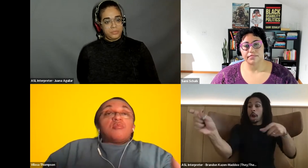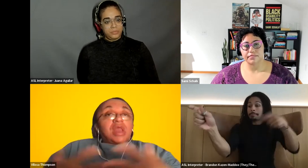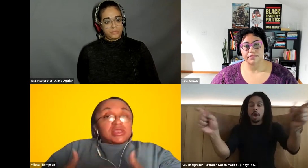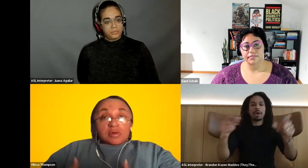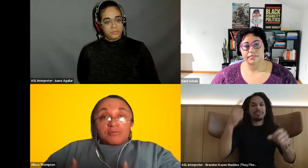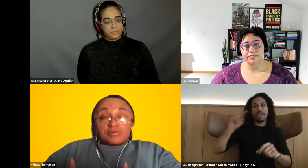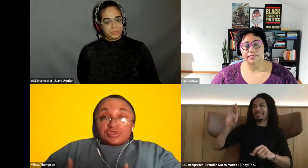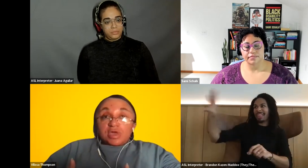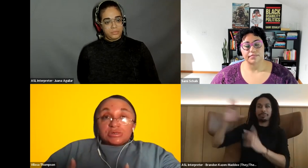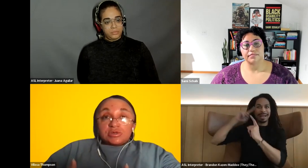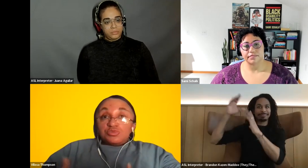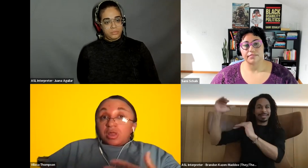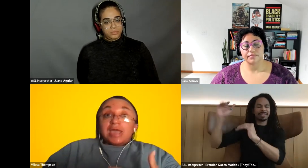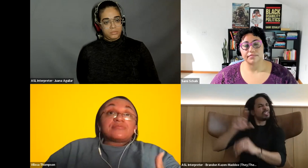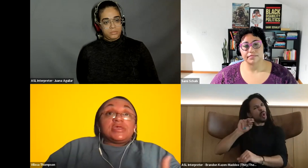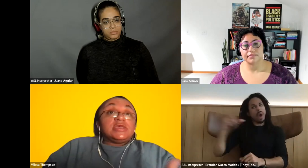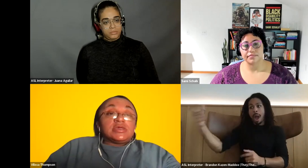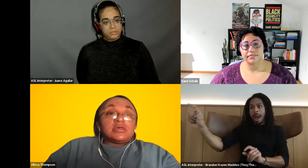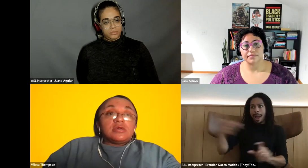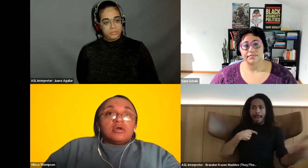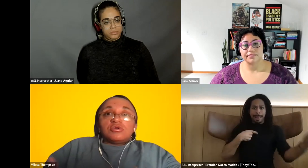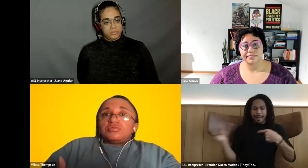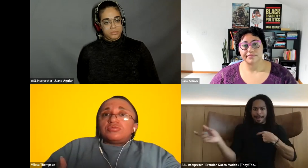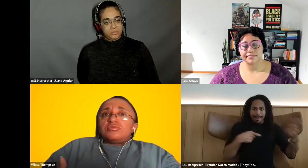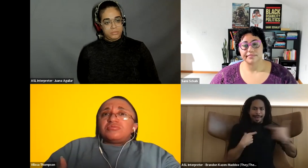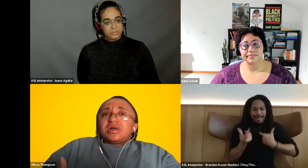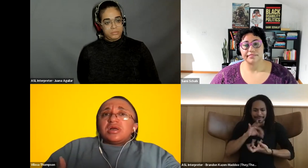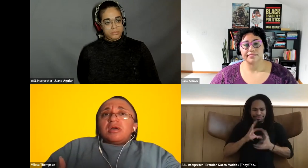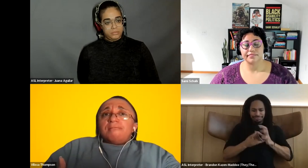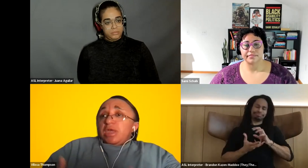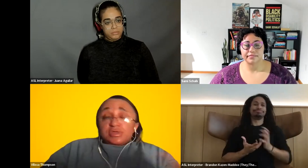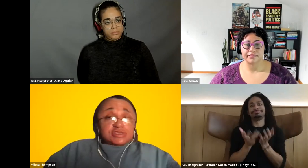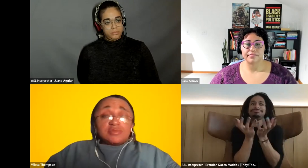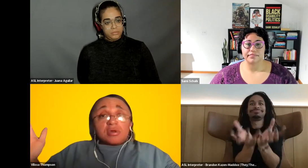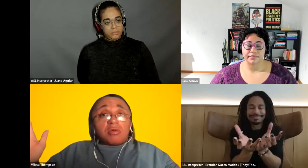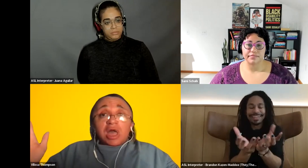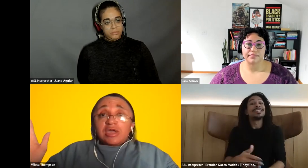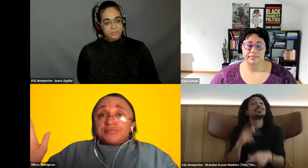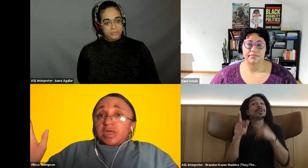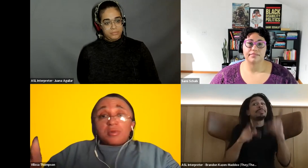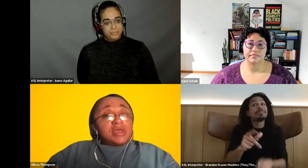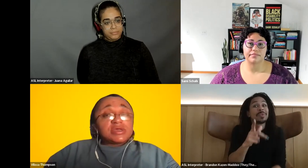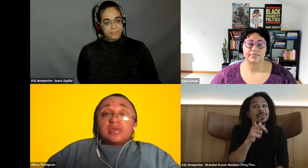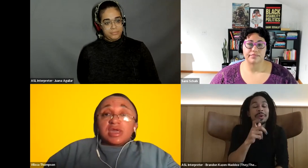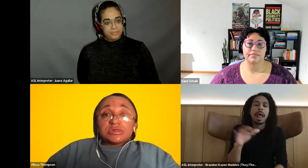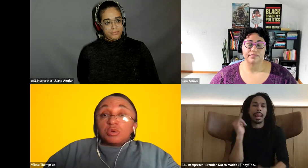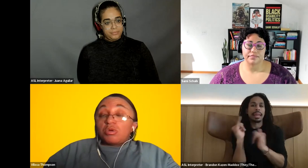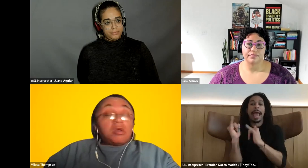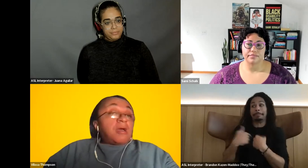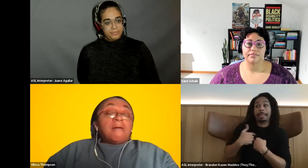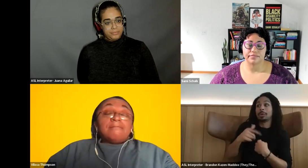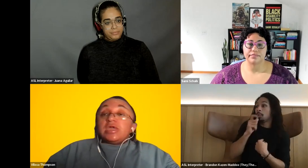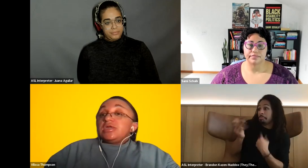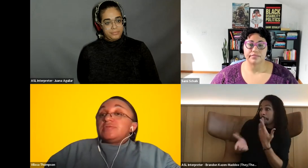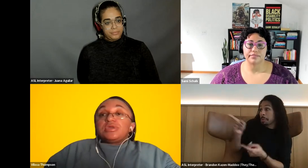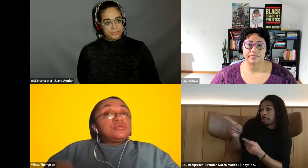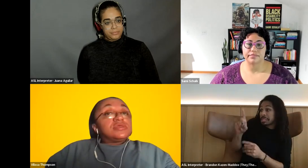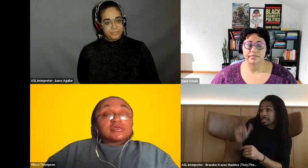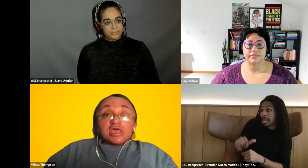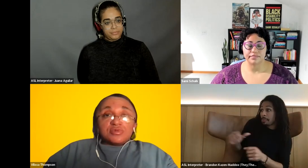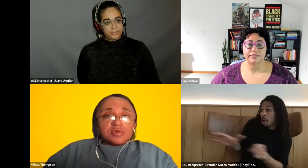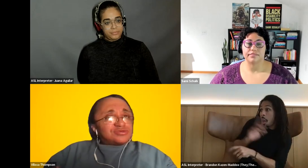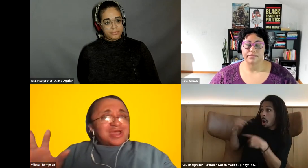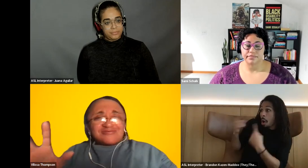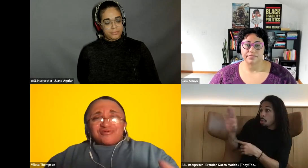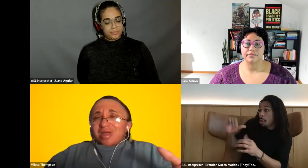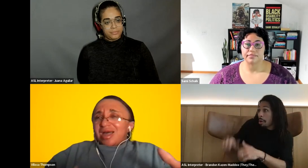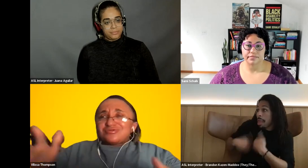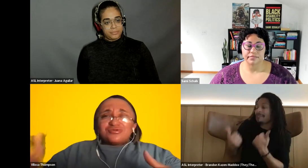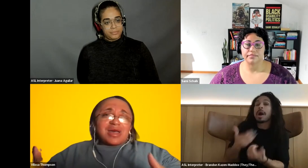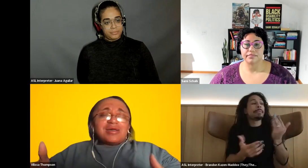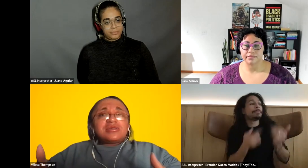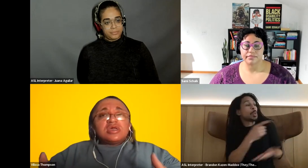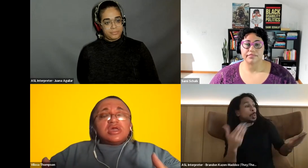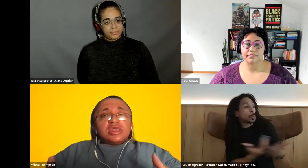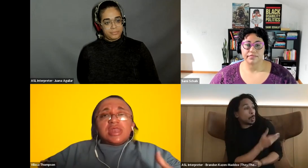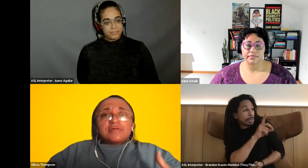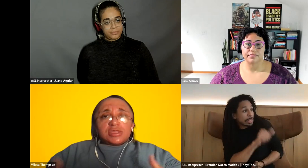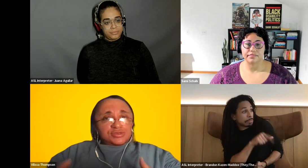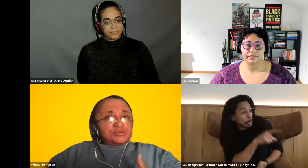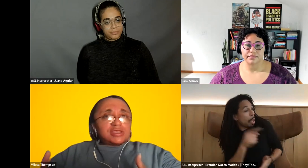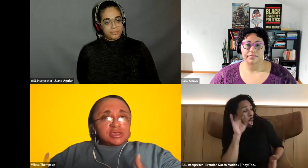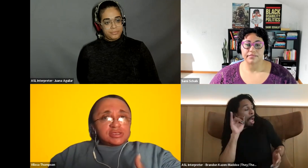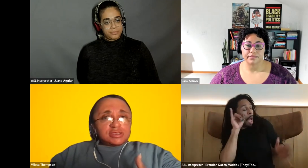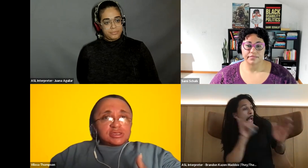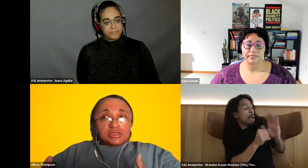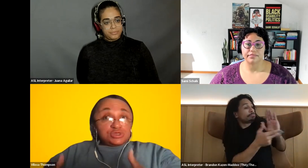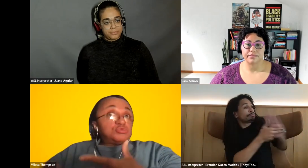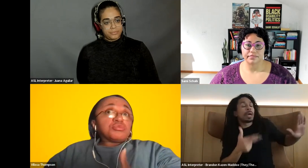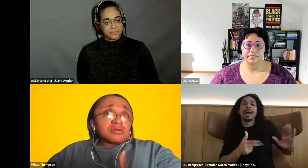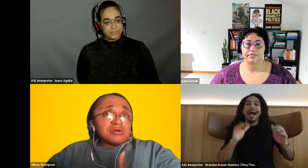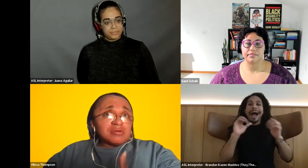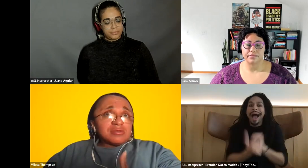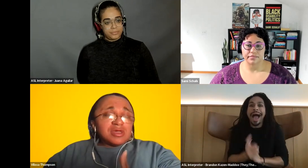Vilissa Thompson: well, Black Disabled folks especially, who are like me, who may have been disabled their whole life, and never made the connection, or may be newly disabled, is trying to figure out. How do I navigate this new identity, this new world.